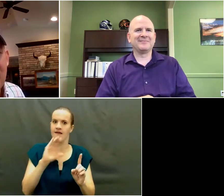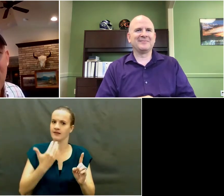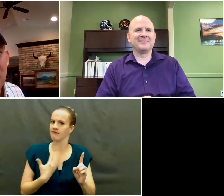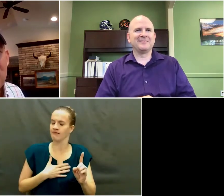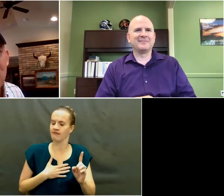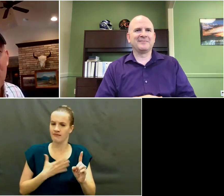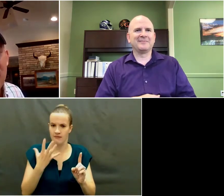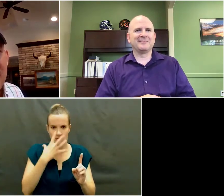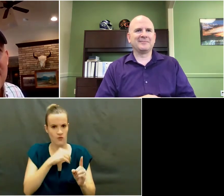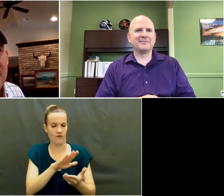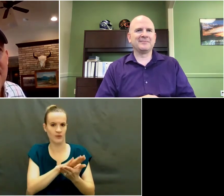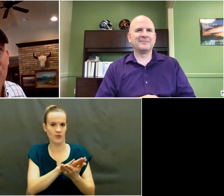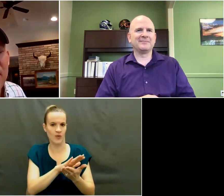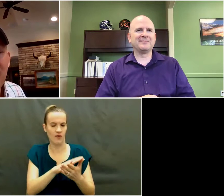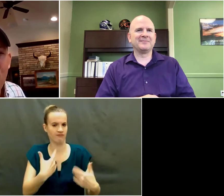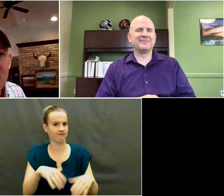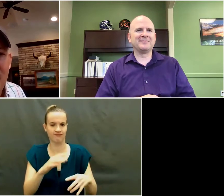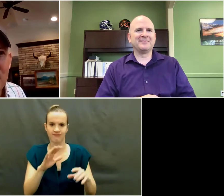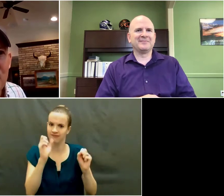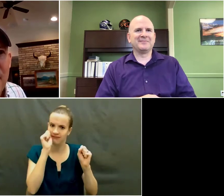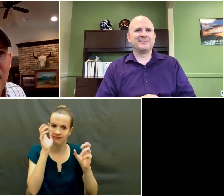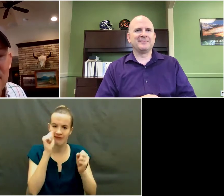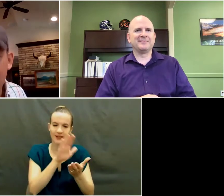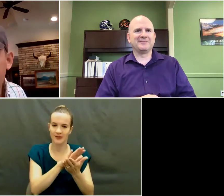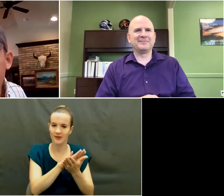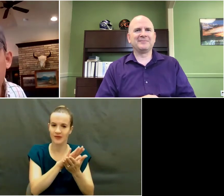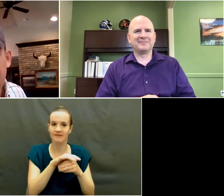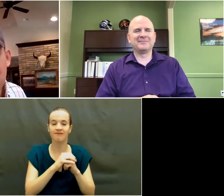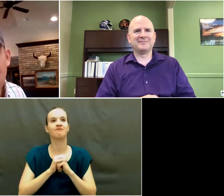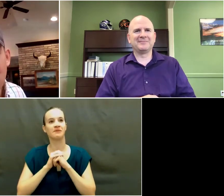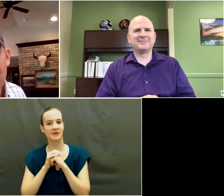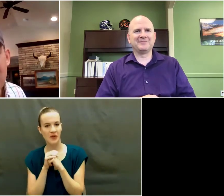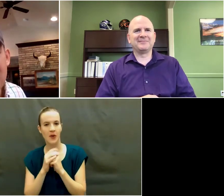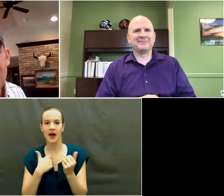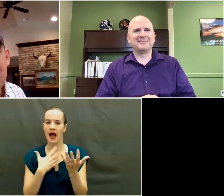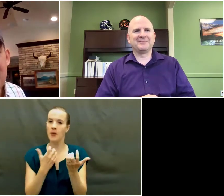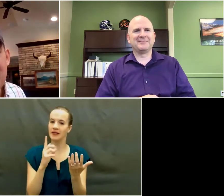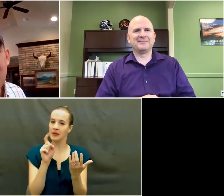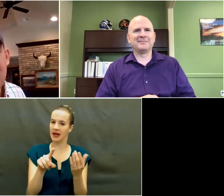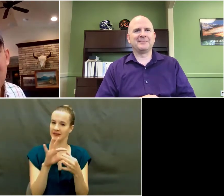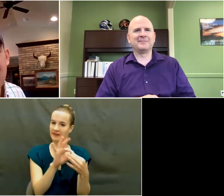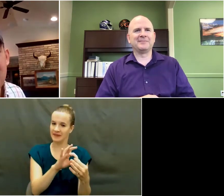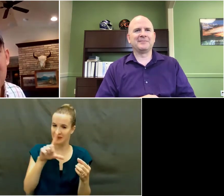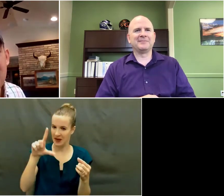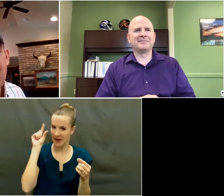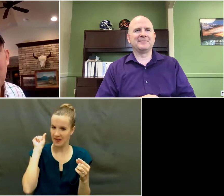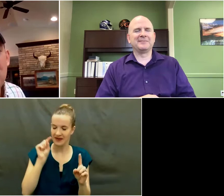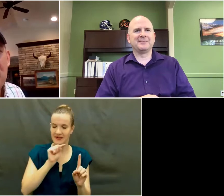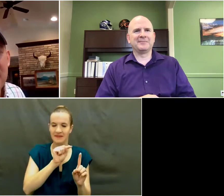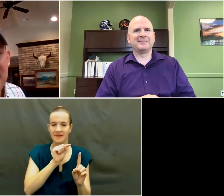incredible school. And one thing I want to talk to you about about that school is the the movement